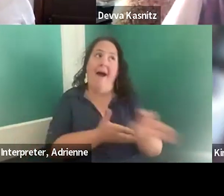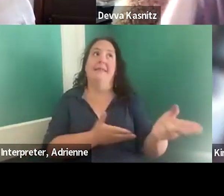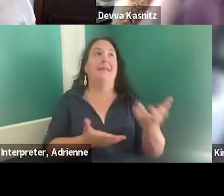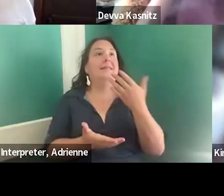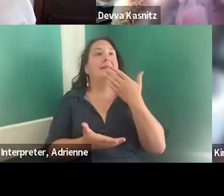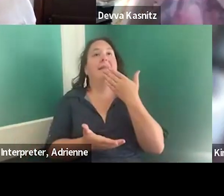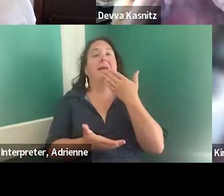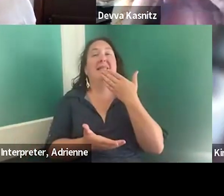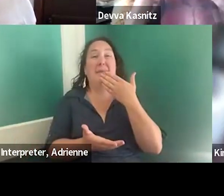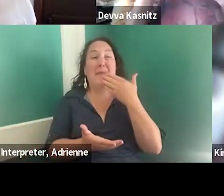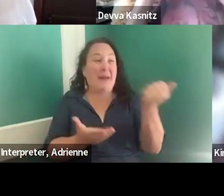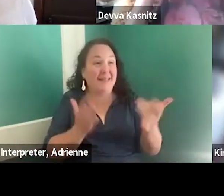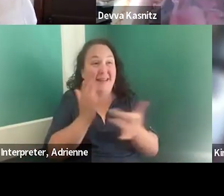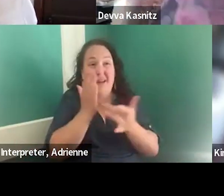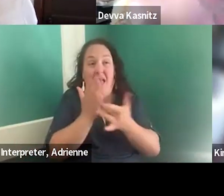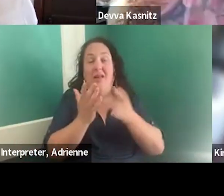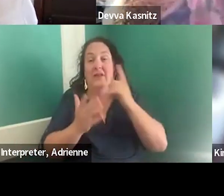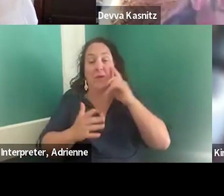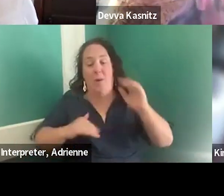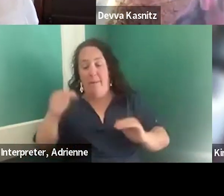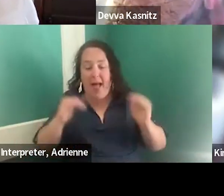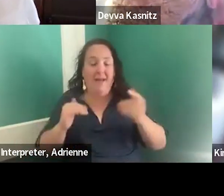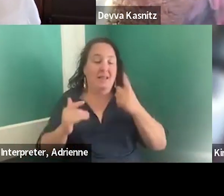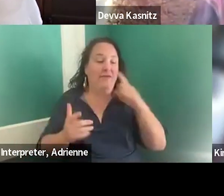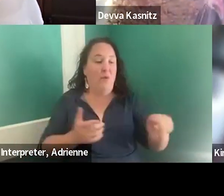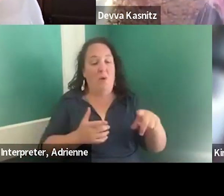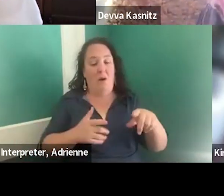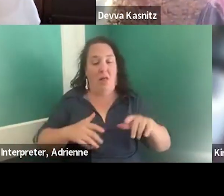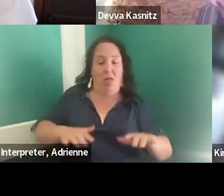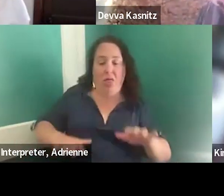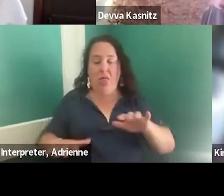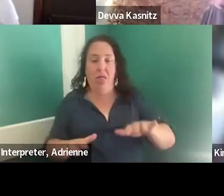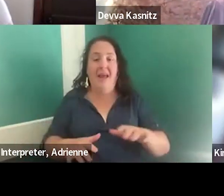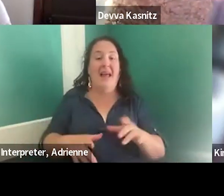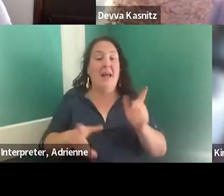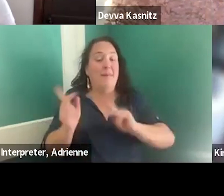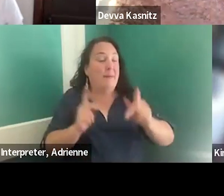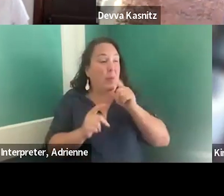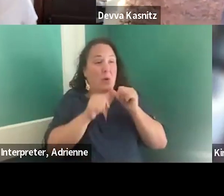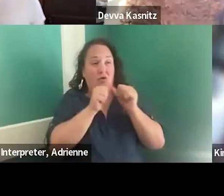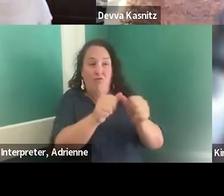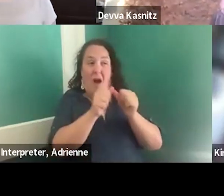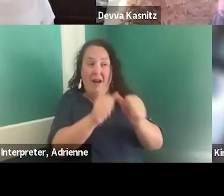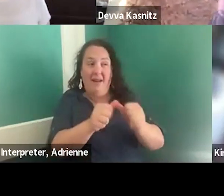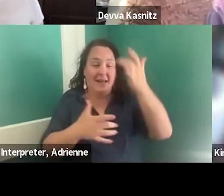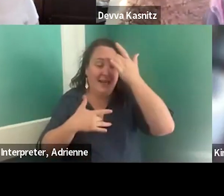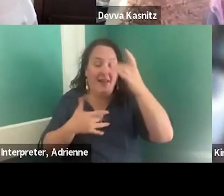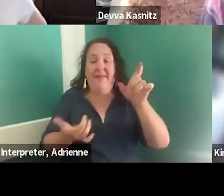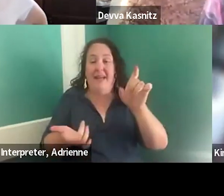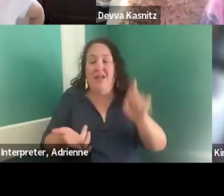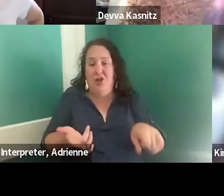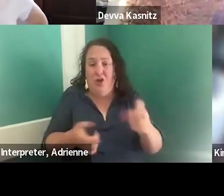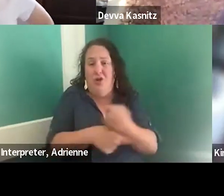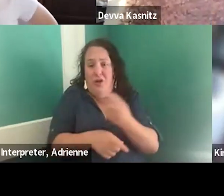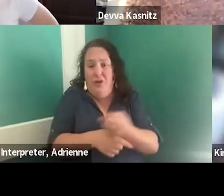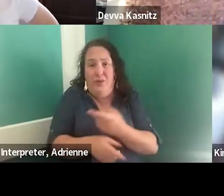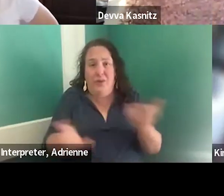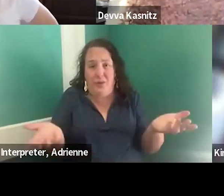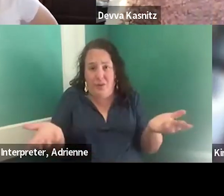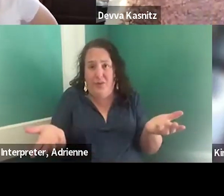that exists. And it's one that people who are chronically ill should be using because you also might get lightheaded